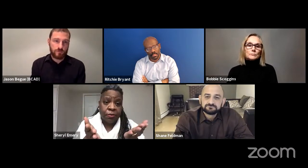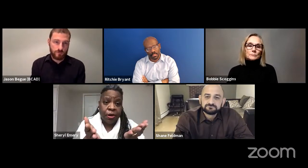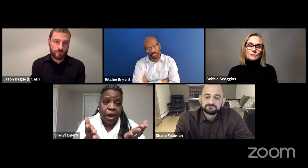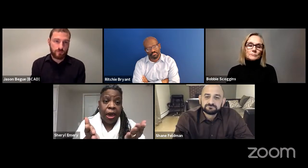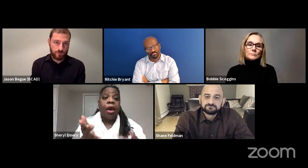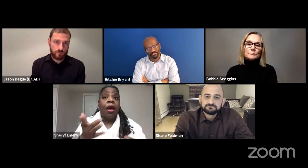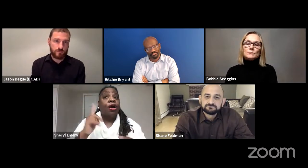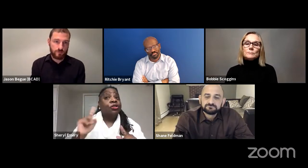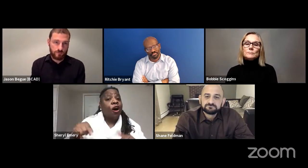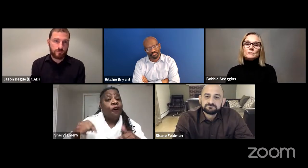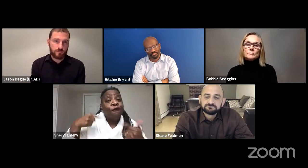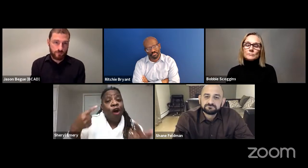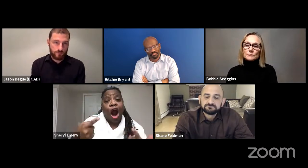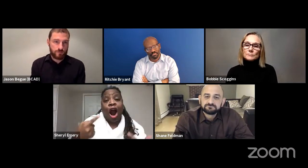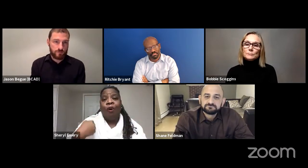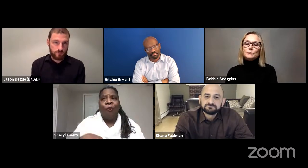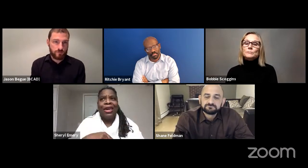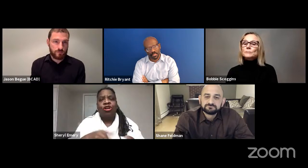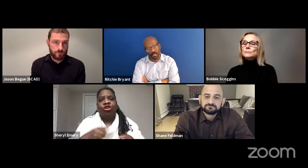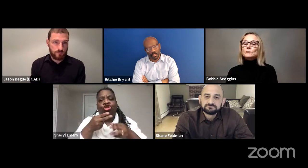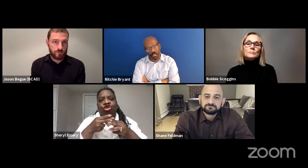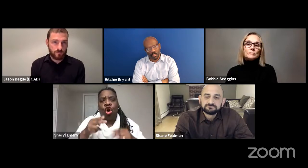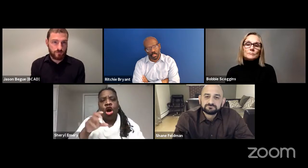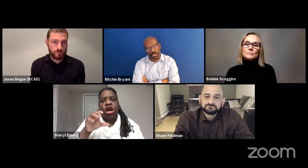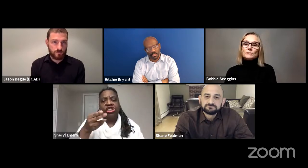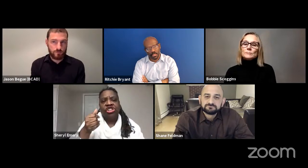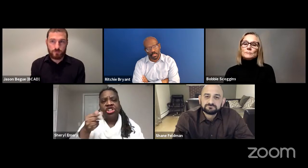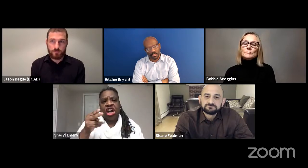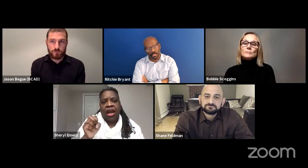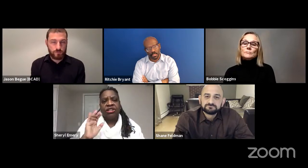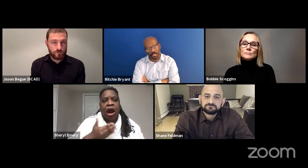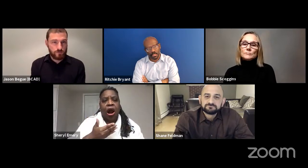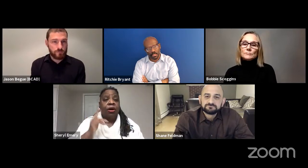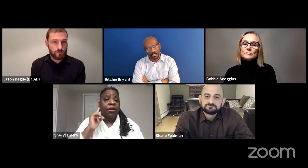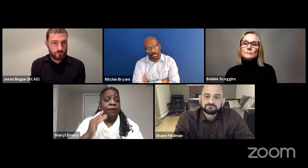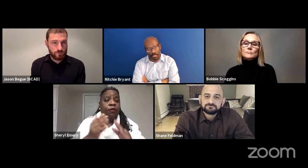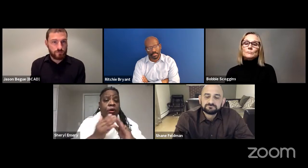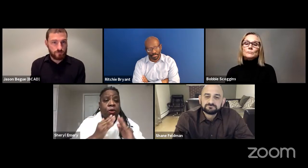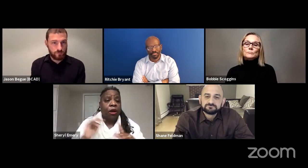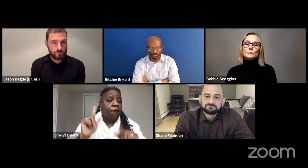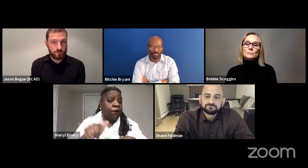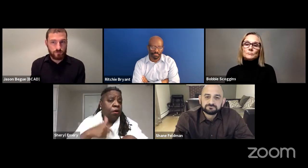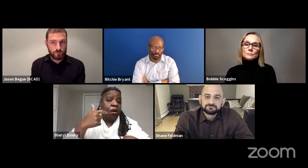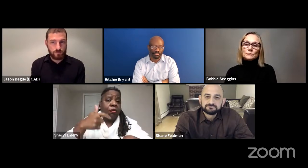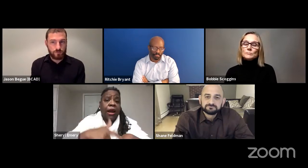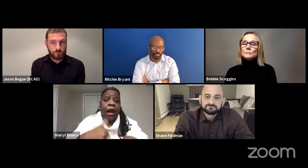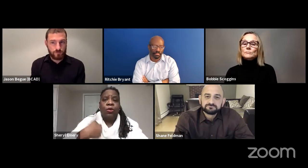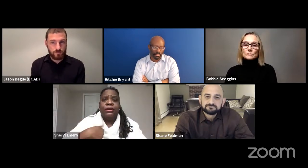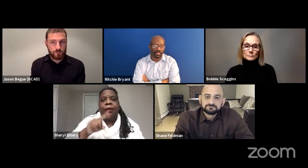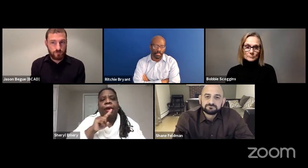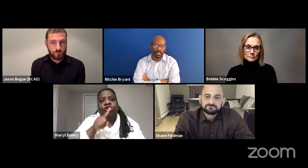Deaf consumers when it comes to interpreting services. I think we shortchange our Deaf